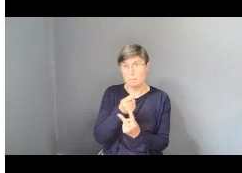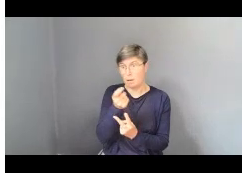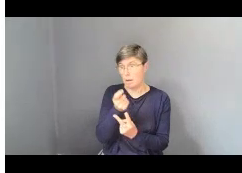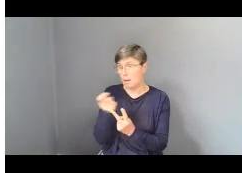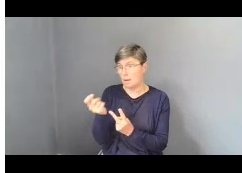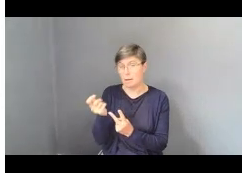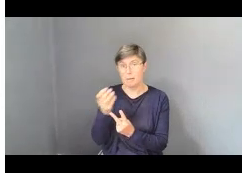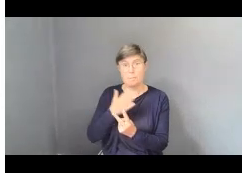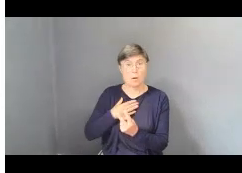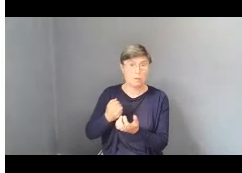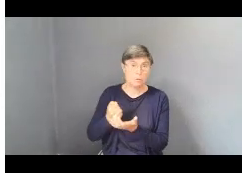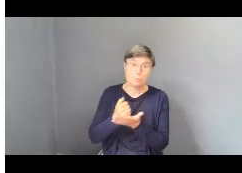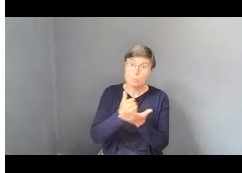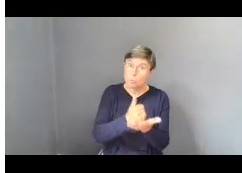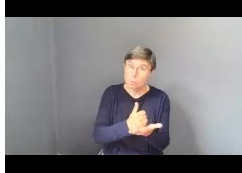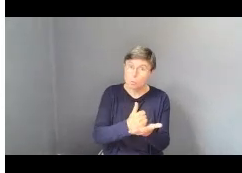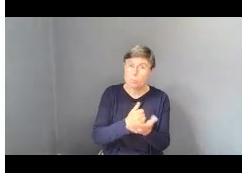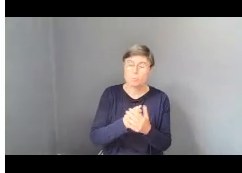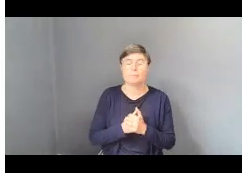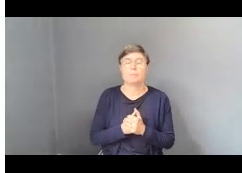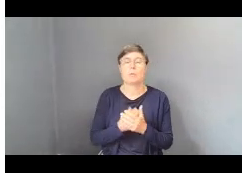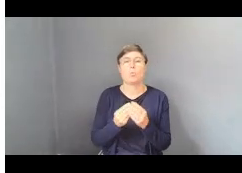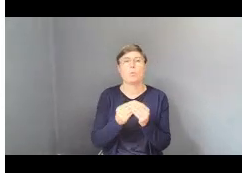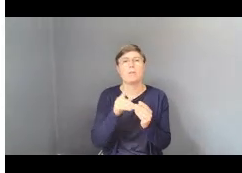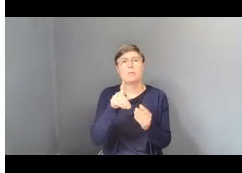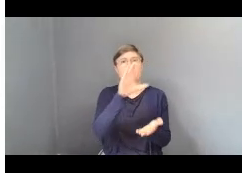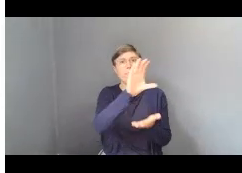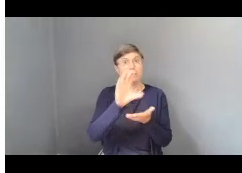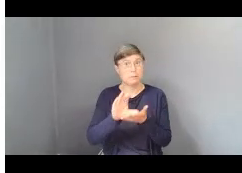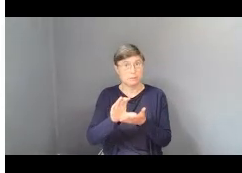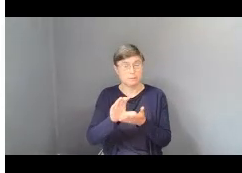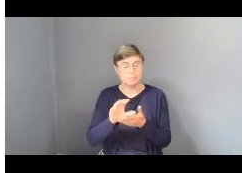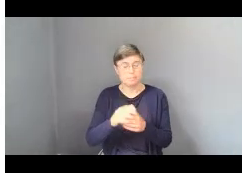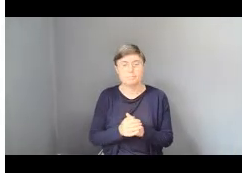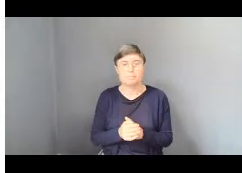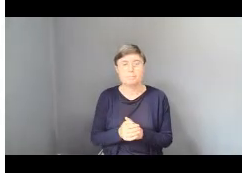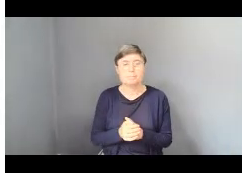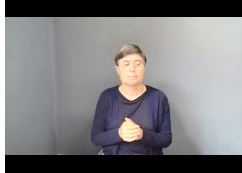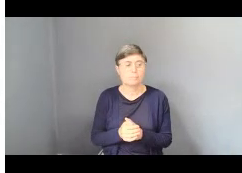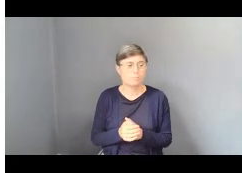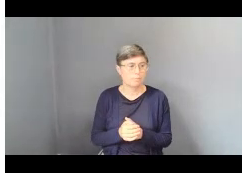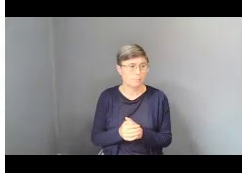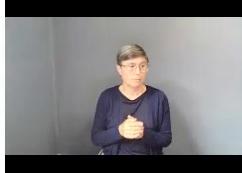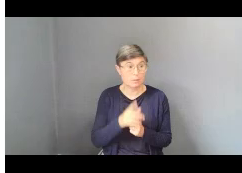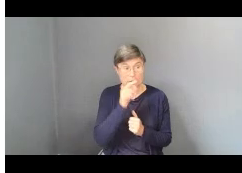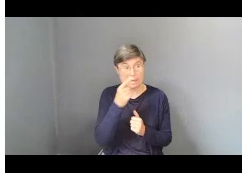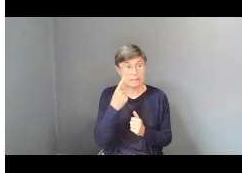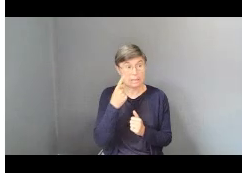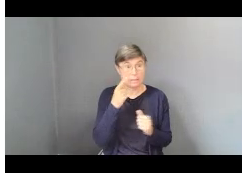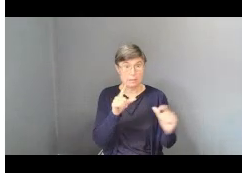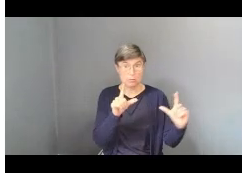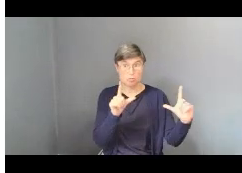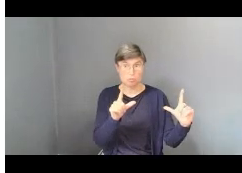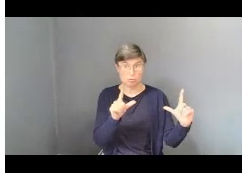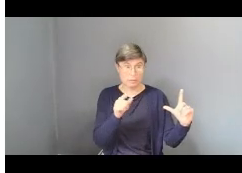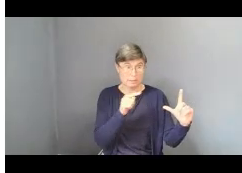with NDIS funding. The image on screen outlines these.